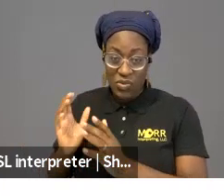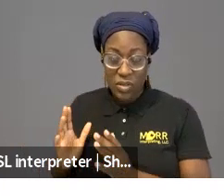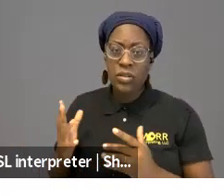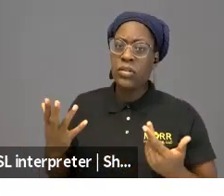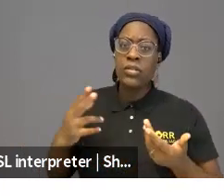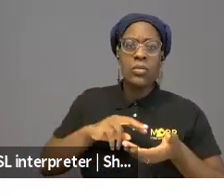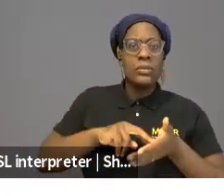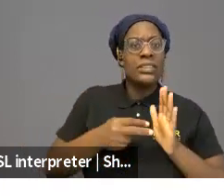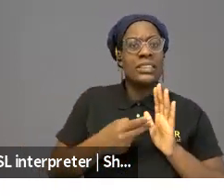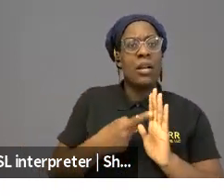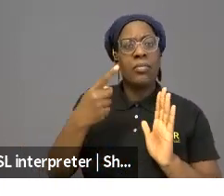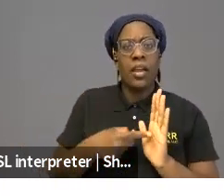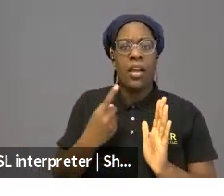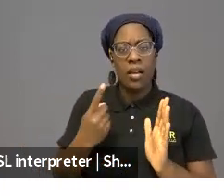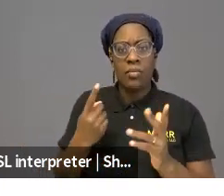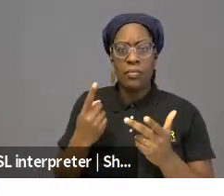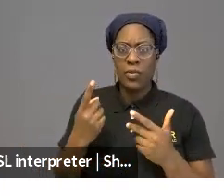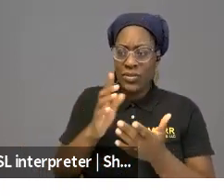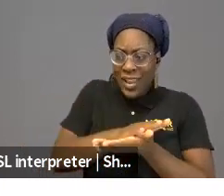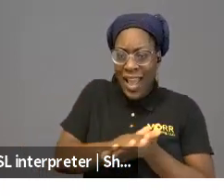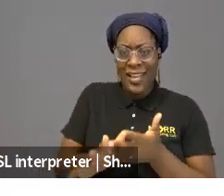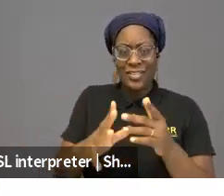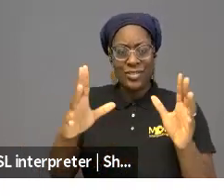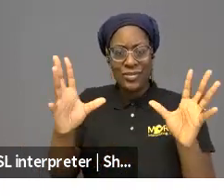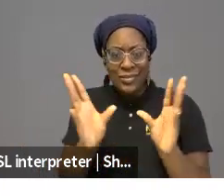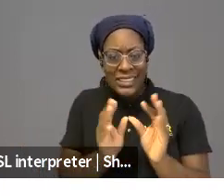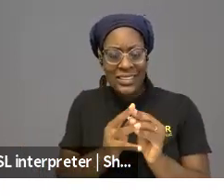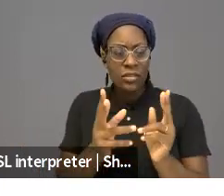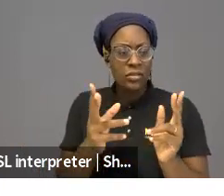without having to worry that something wasn't going to get taken care of while we were gone.